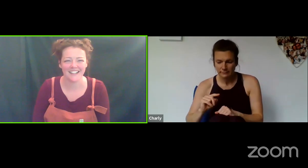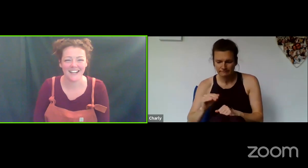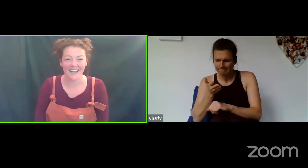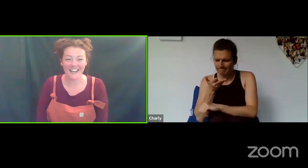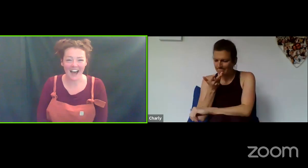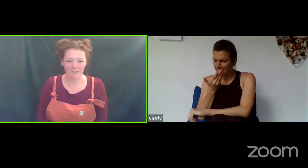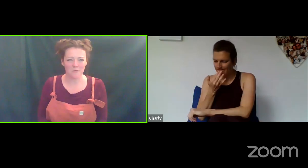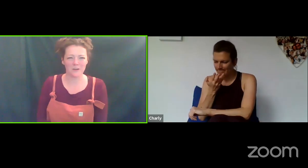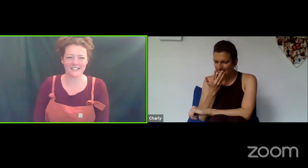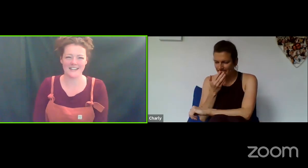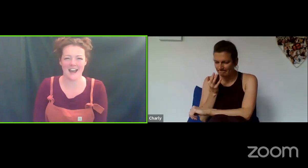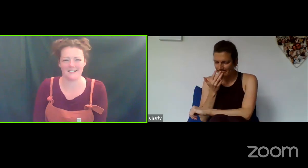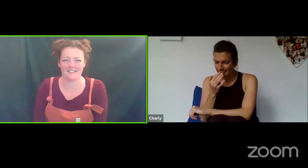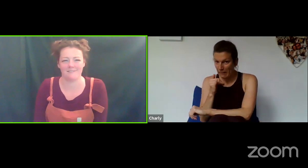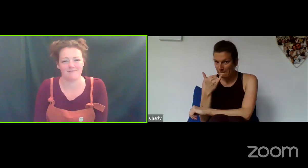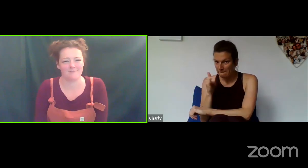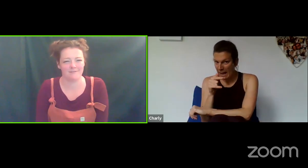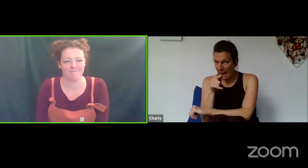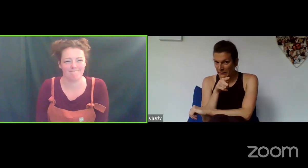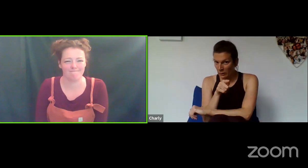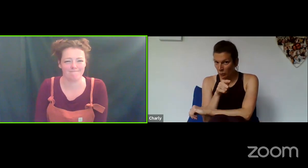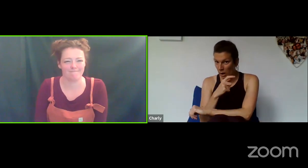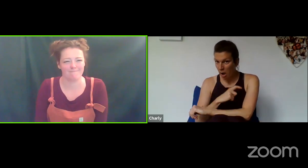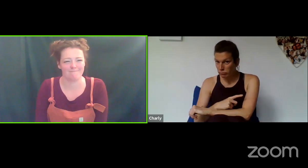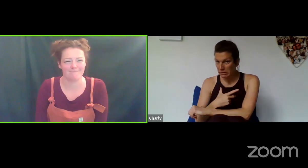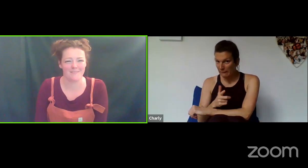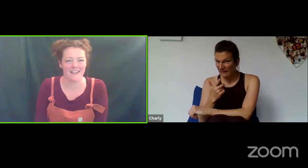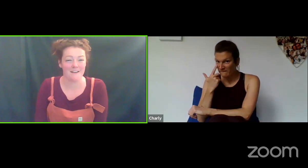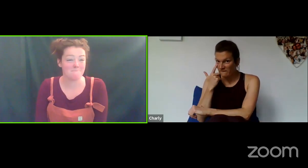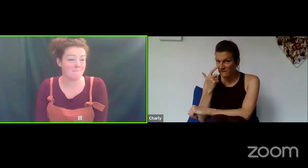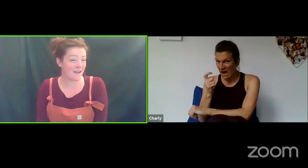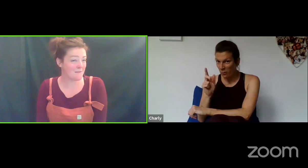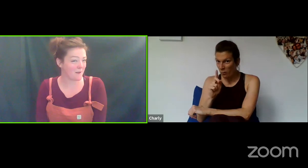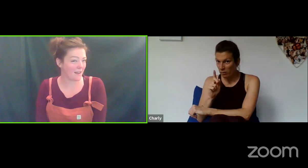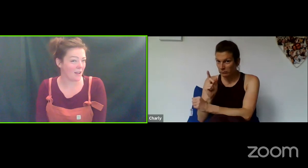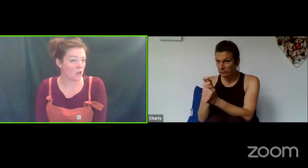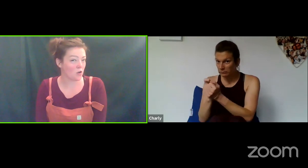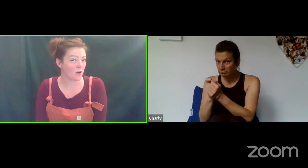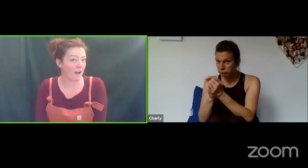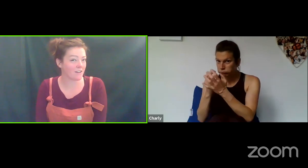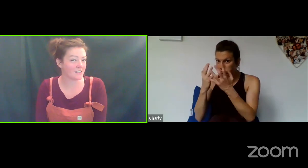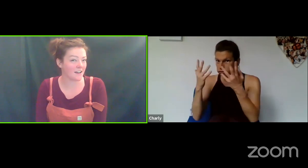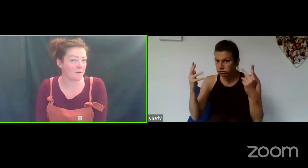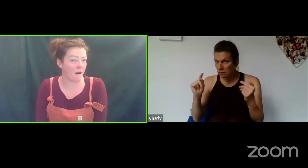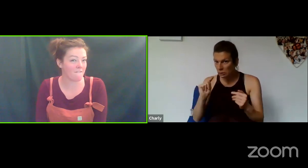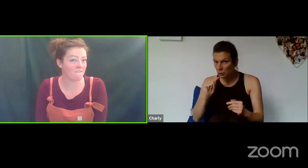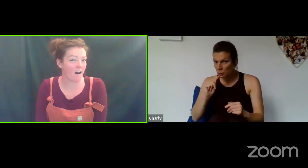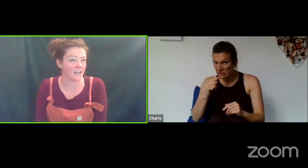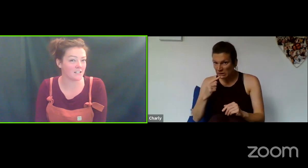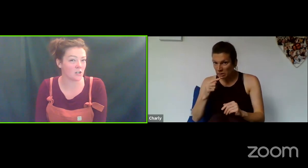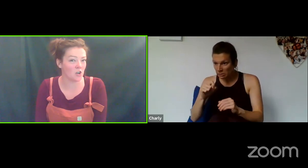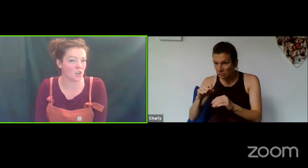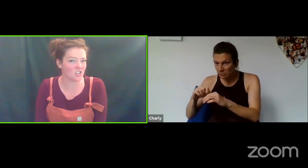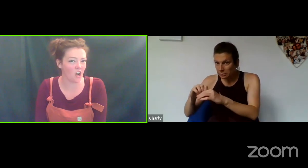Now, what's next? Maybe your character might find lots and